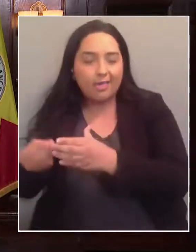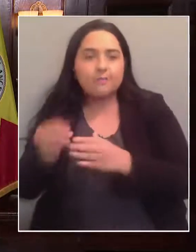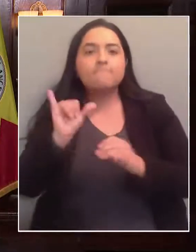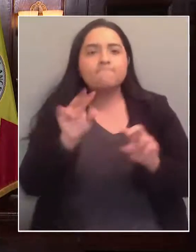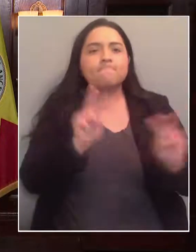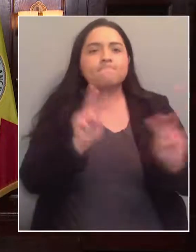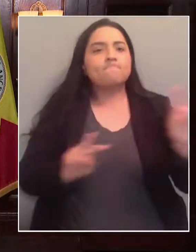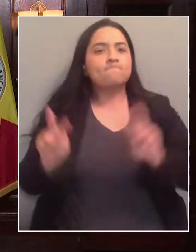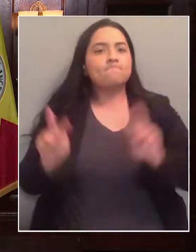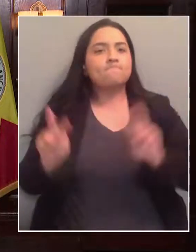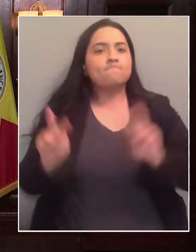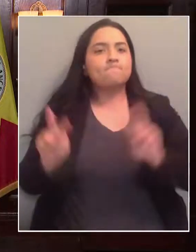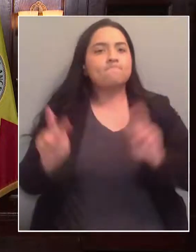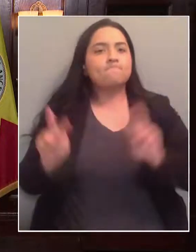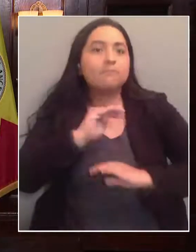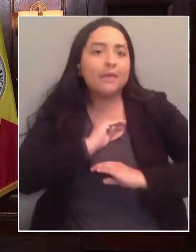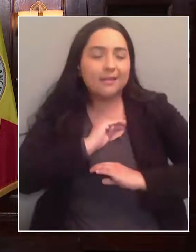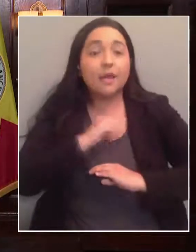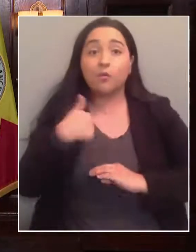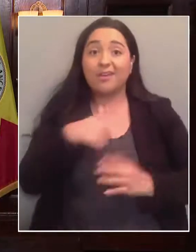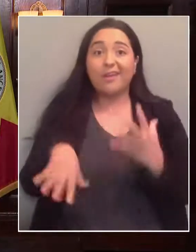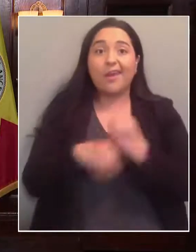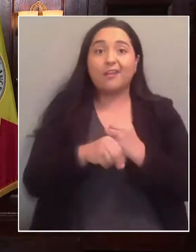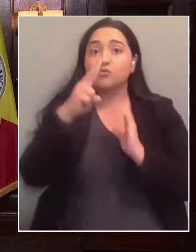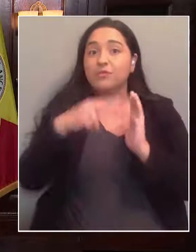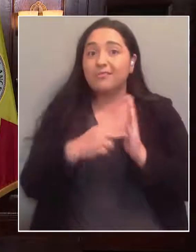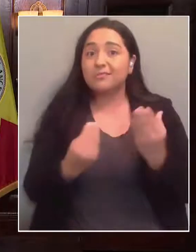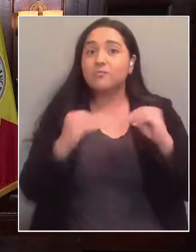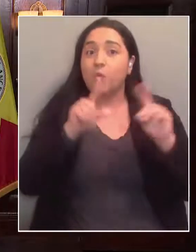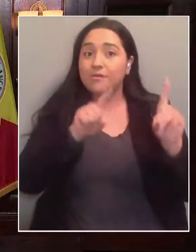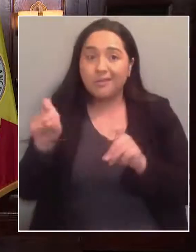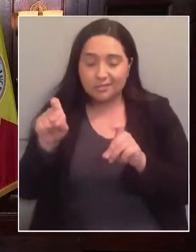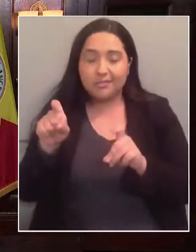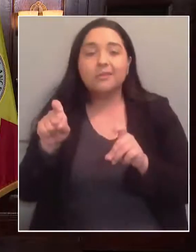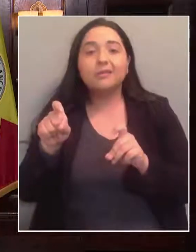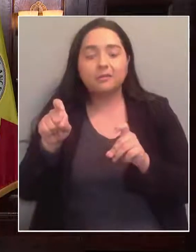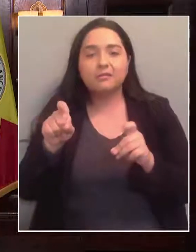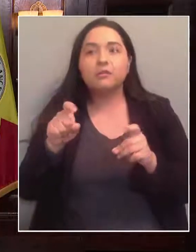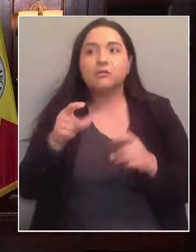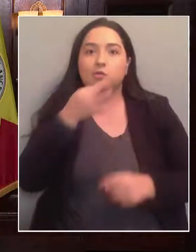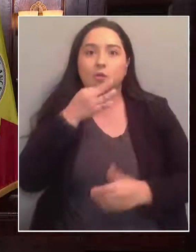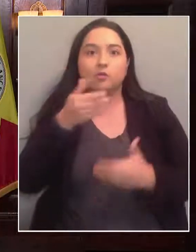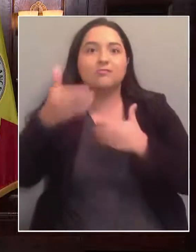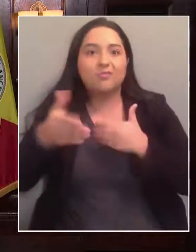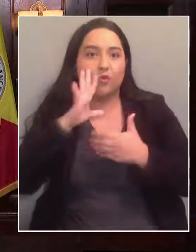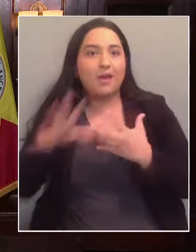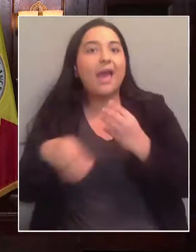WE'RE MEETING THAT AND IN THE VALLEY, WE'LL ADD ANOTHER 2000 SHORTLY. AND THEN WE'RE LOOKING AT